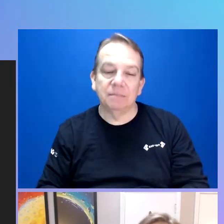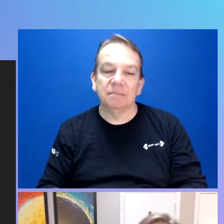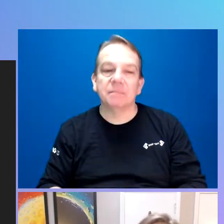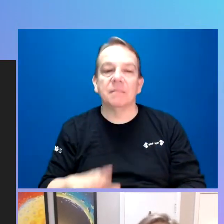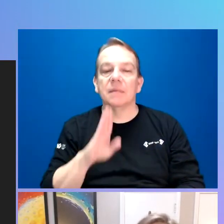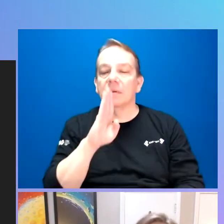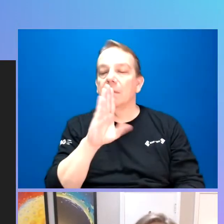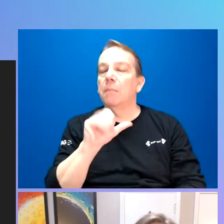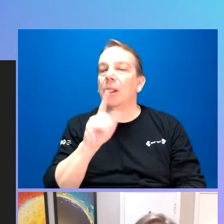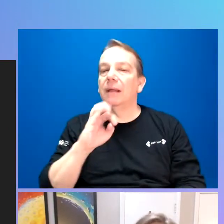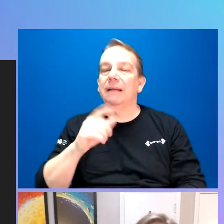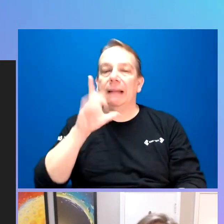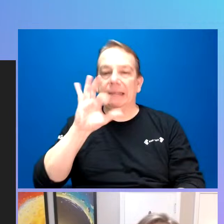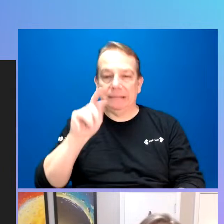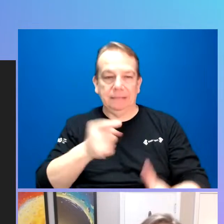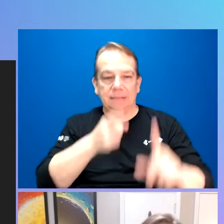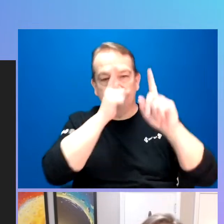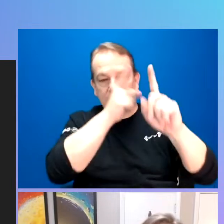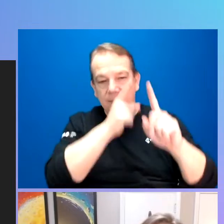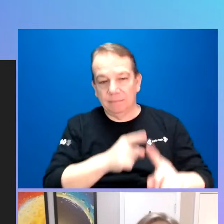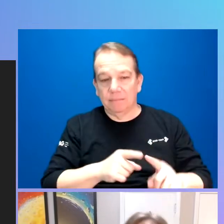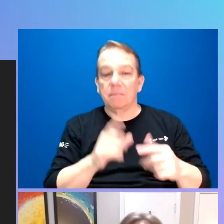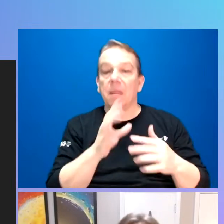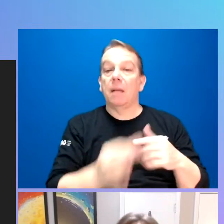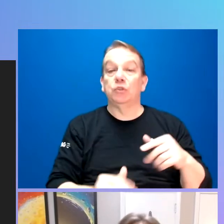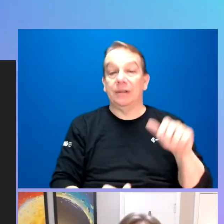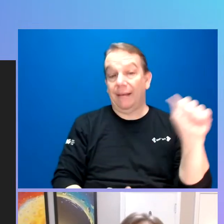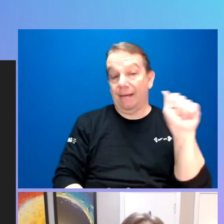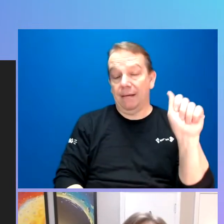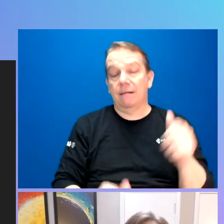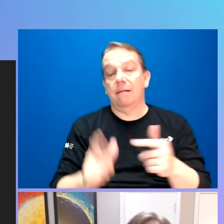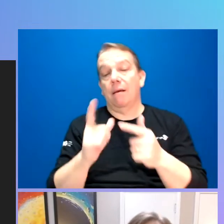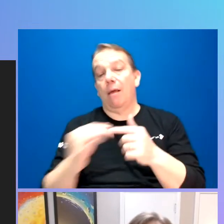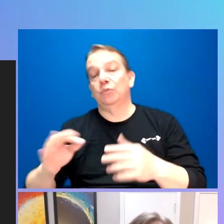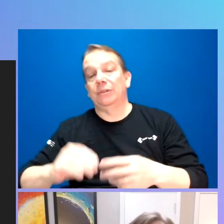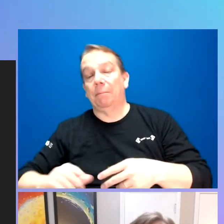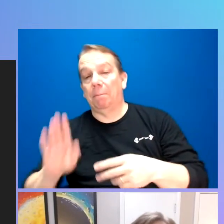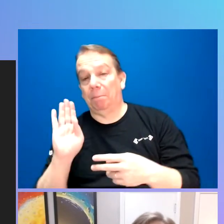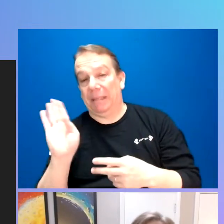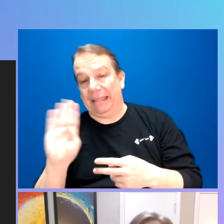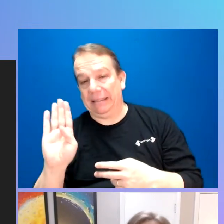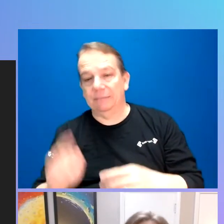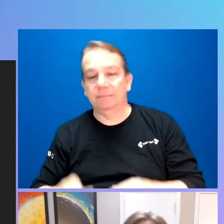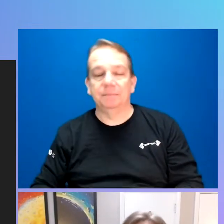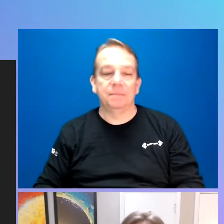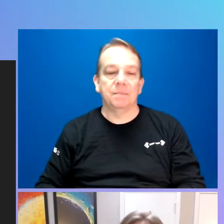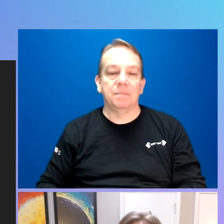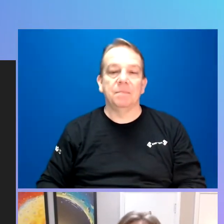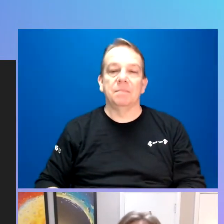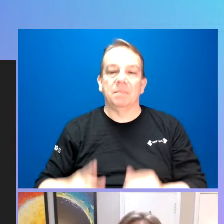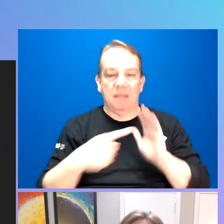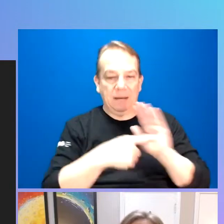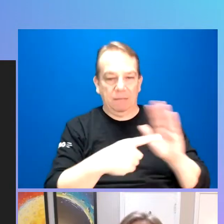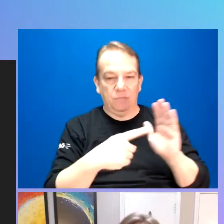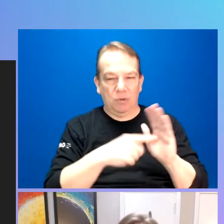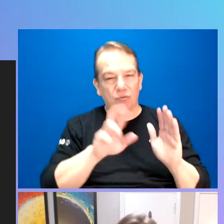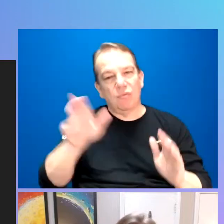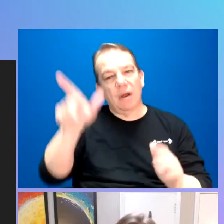with two items in it. Option A and option B, and on the right